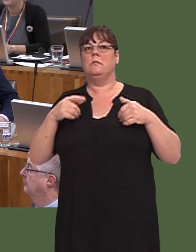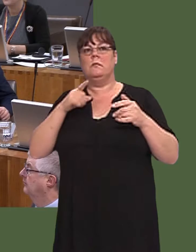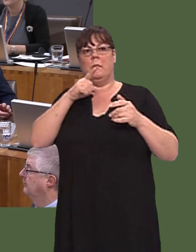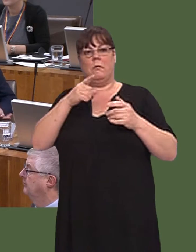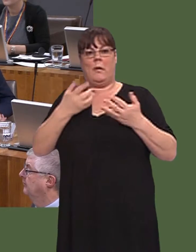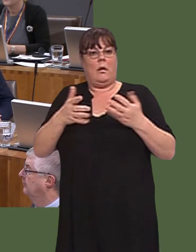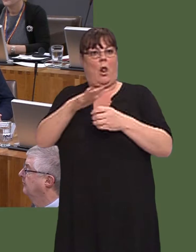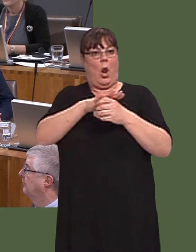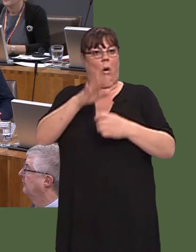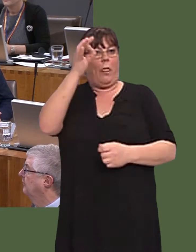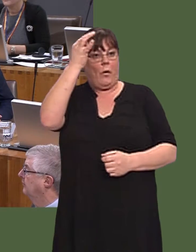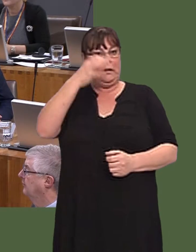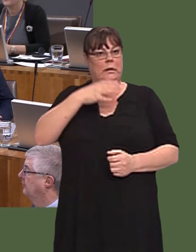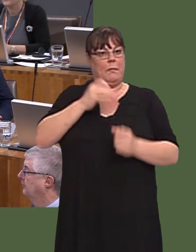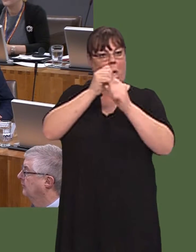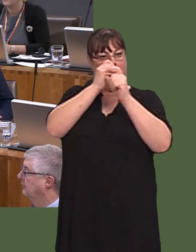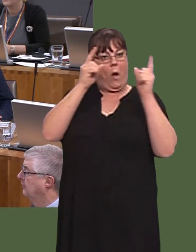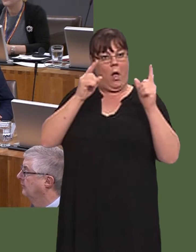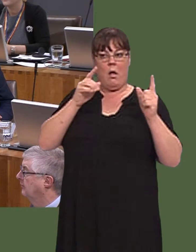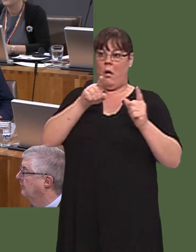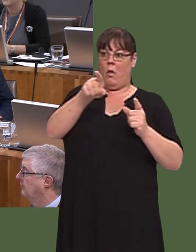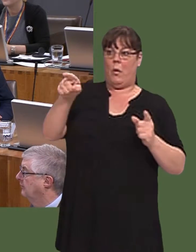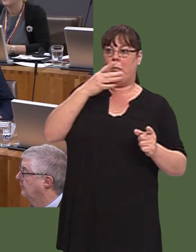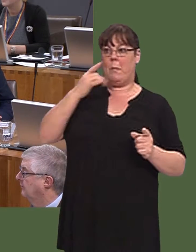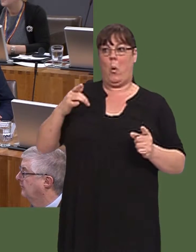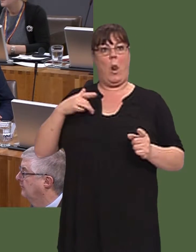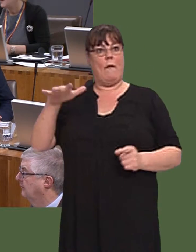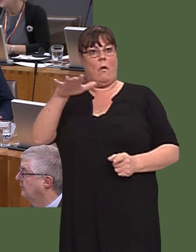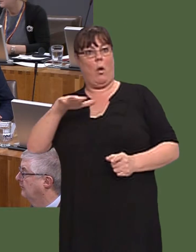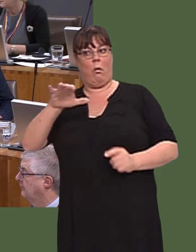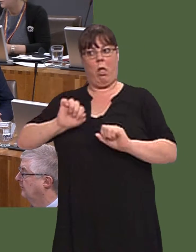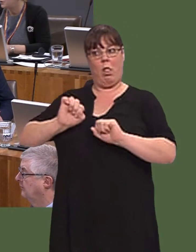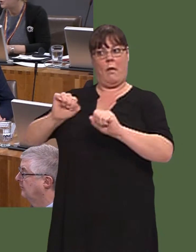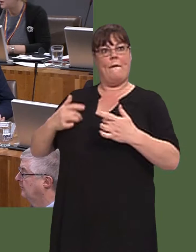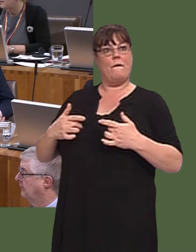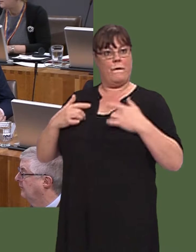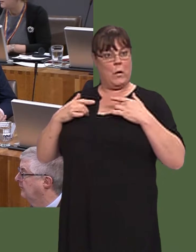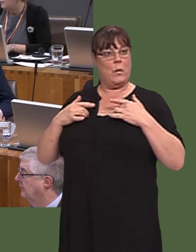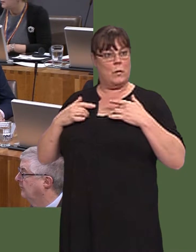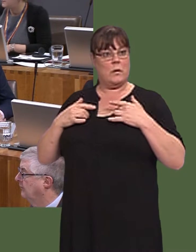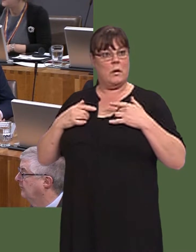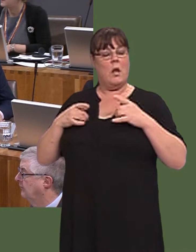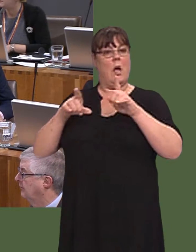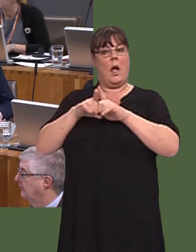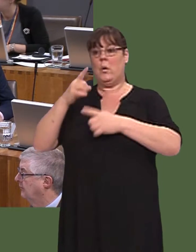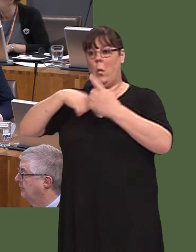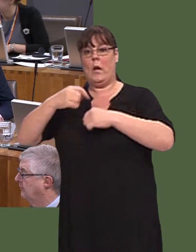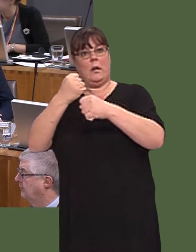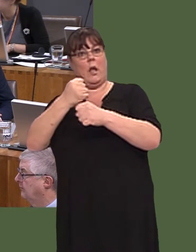that any local authority takes into account the views of those who live locally, whilst considering, of course, the encouragement that we give as a Government to supporting